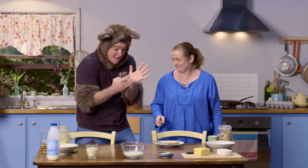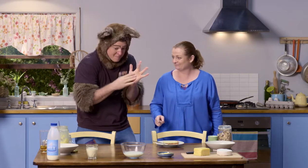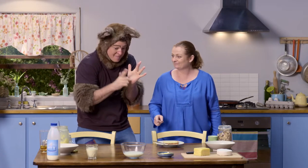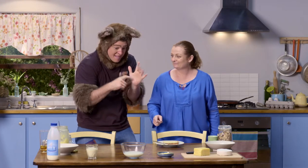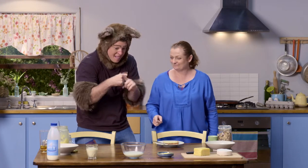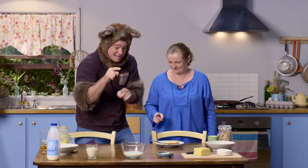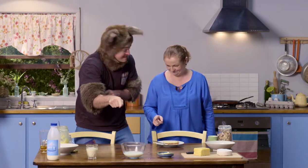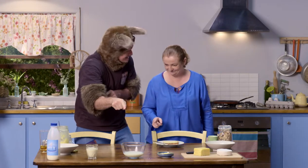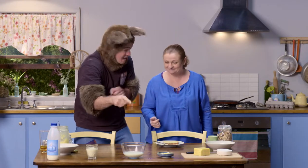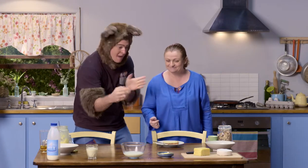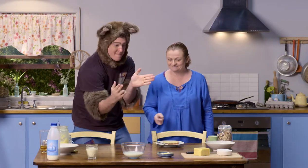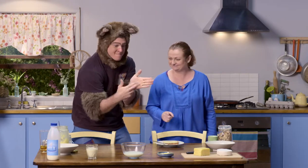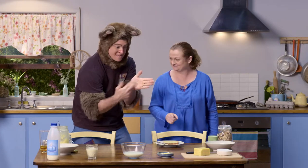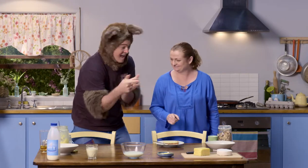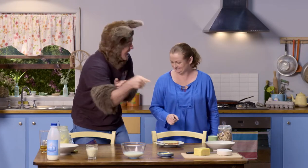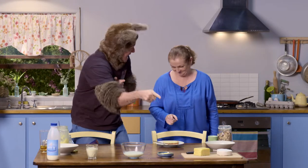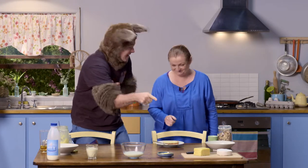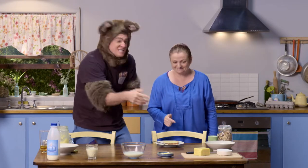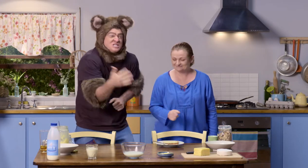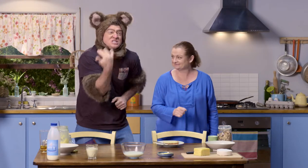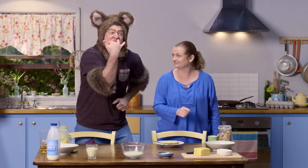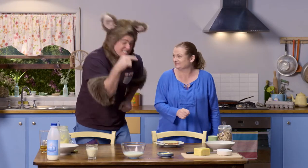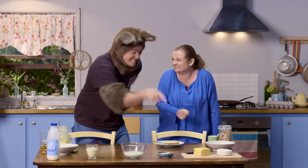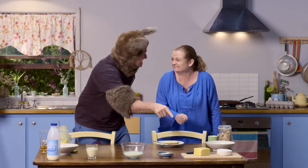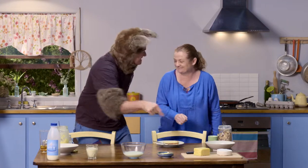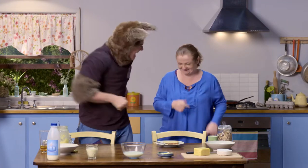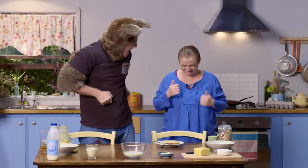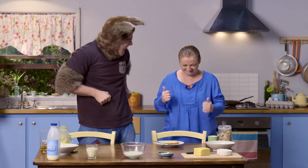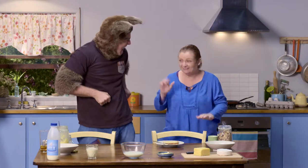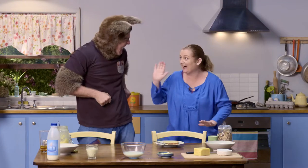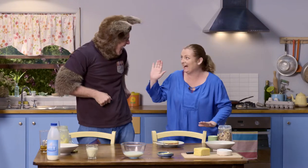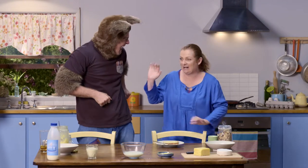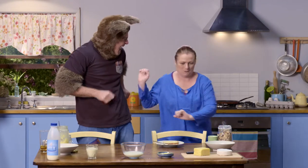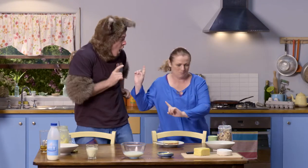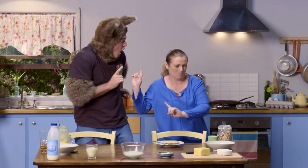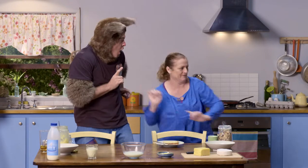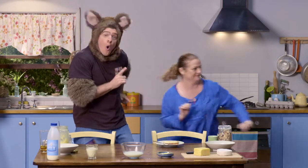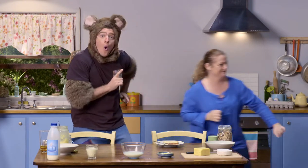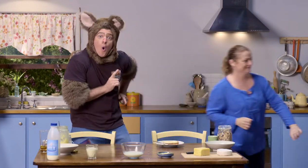buttermilk, butter and cheese. Good. Hang on, Possum.